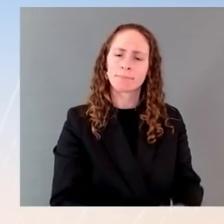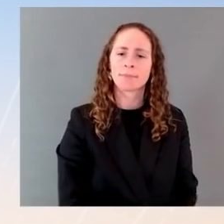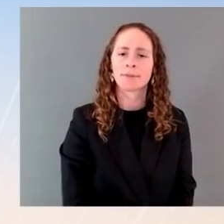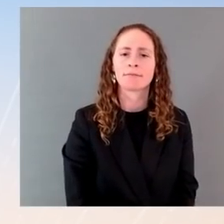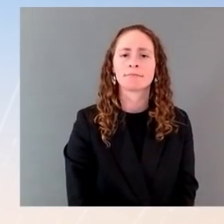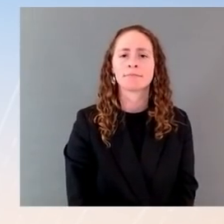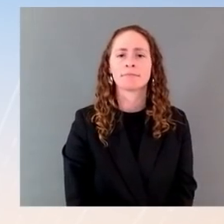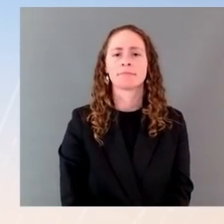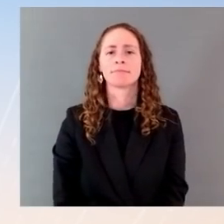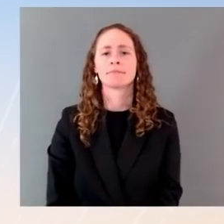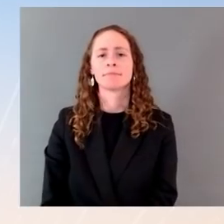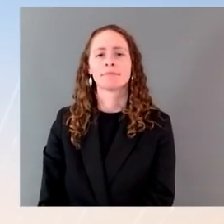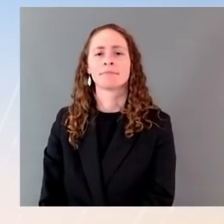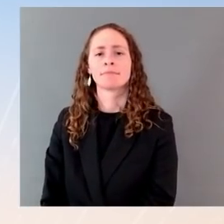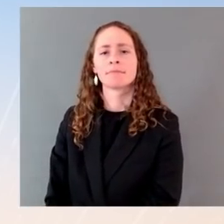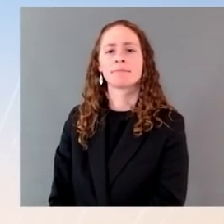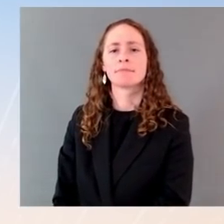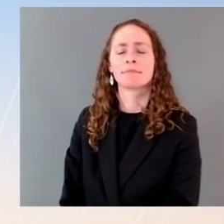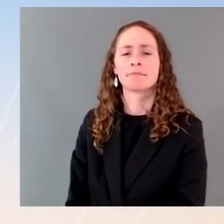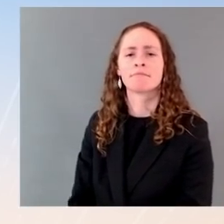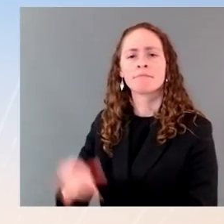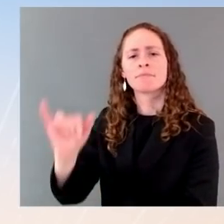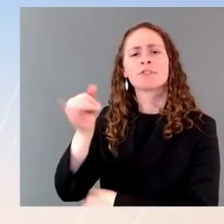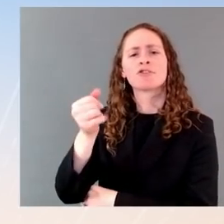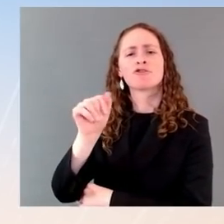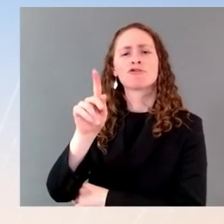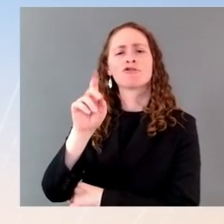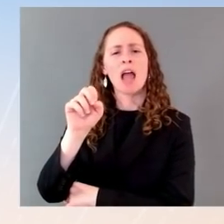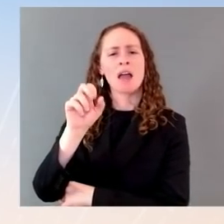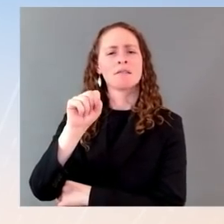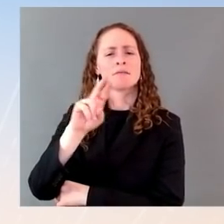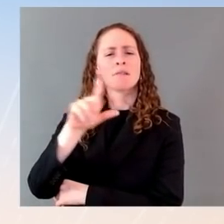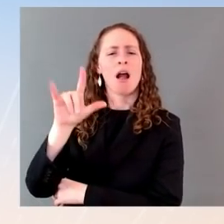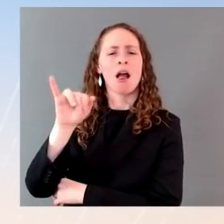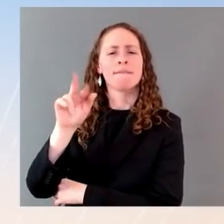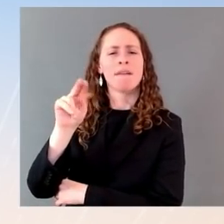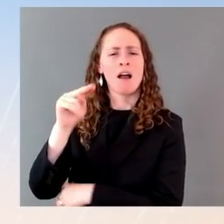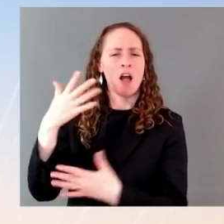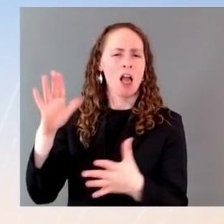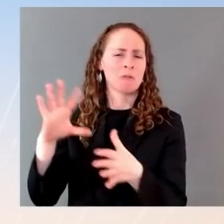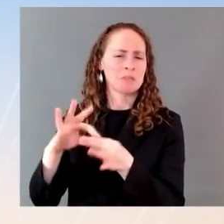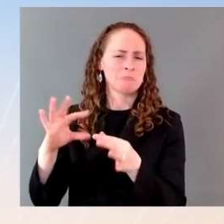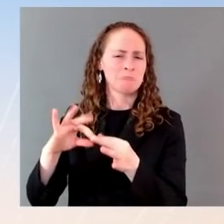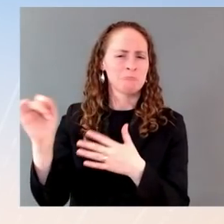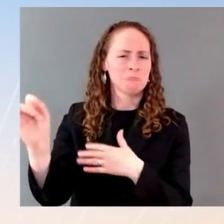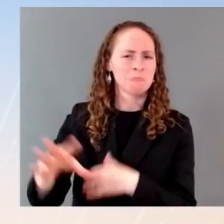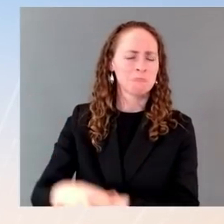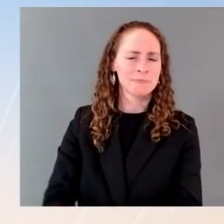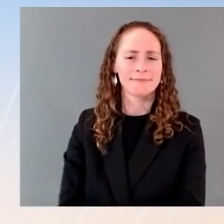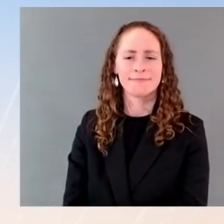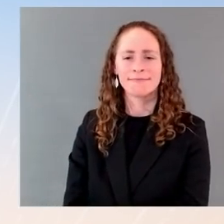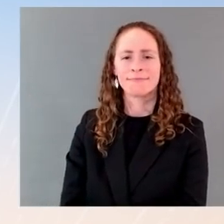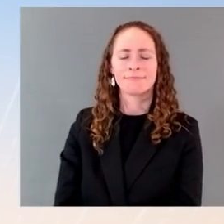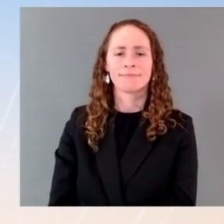on the remaining Fed nominees? He's got a few left to make. Ms. Psaki: He does. The Press: Any this month? Ms. Psaki: We hope to have those soon. And we continue to hope to have those out